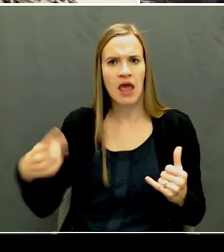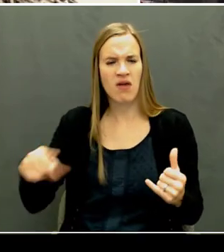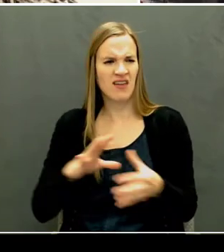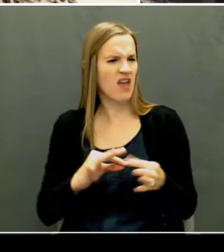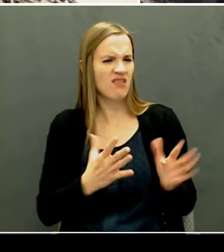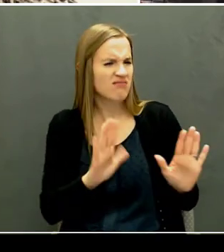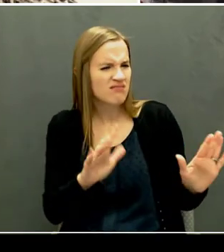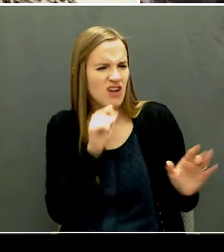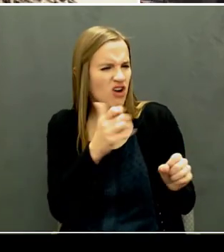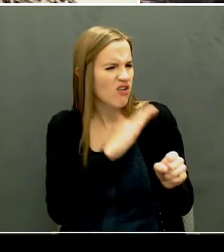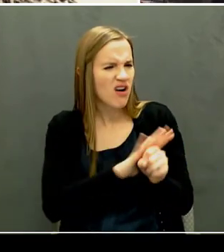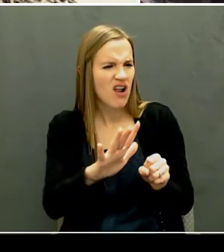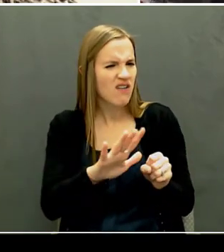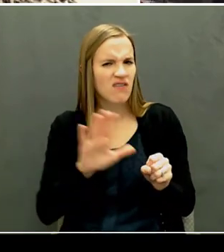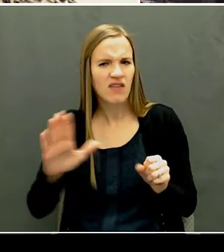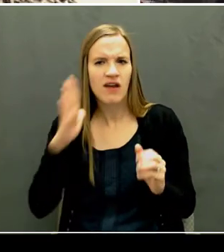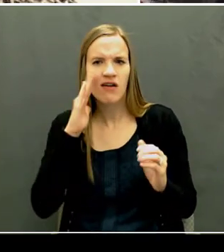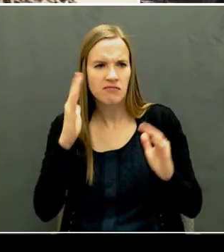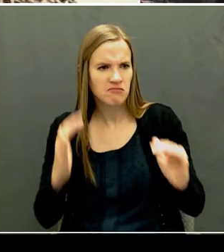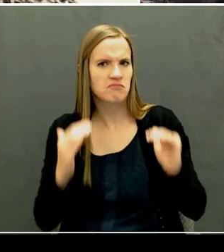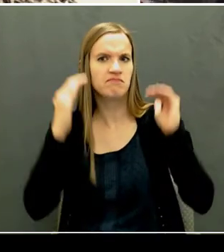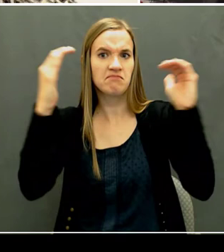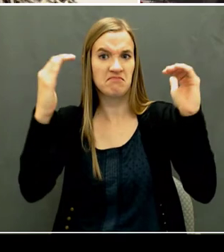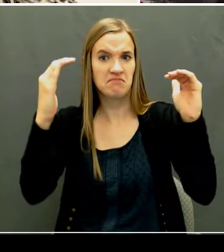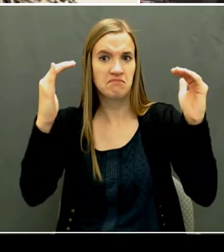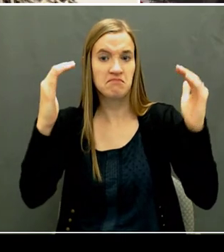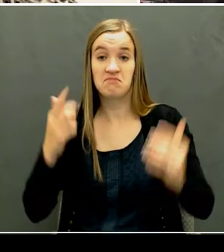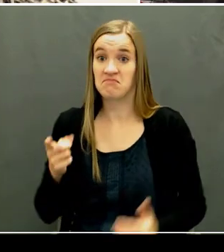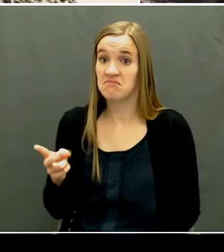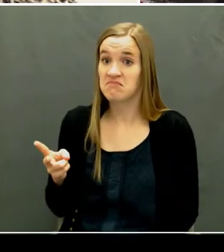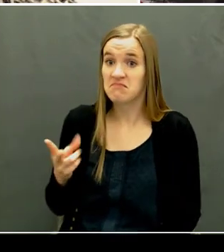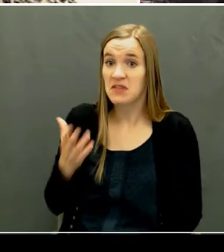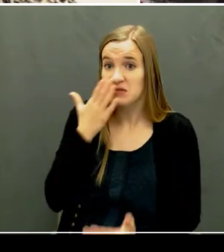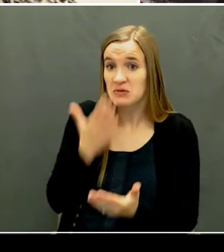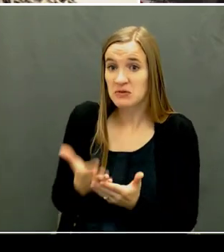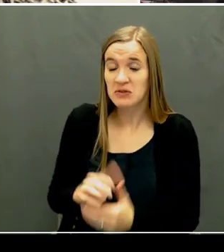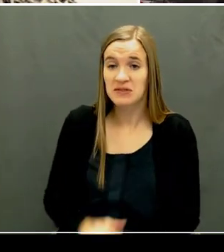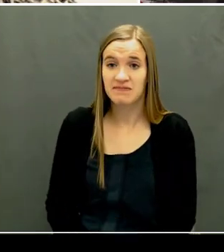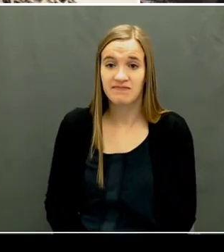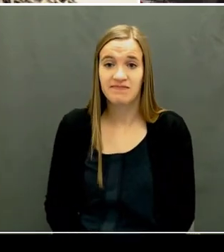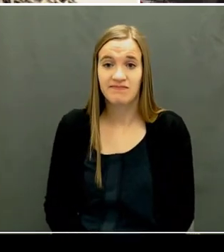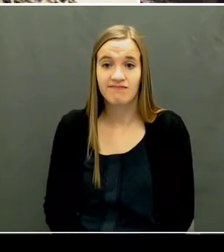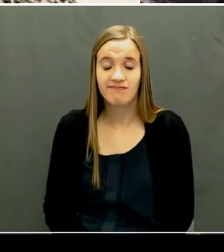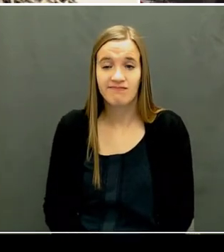to talk about poor people are poor people, regardless of what their difference is. And we